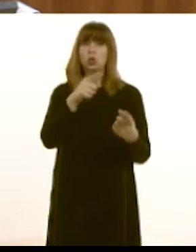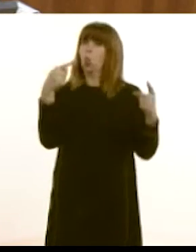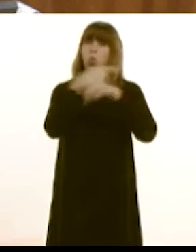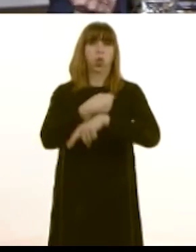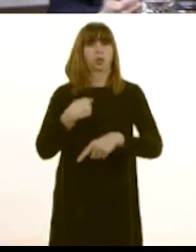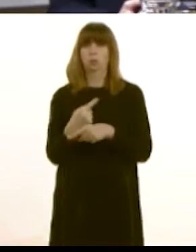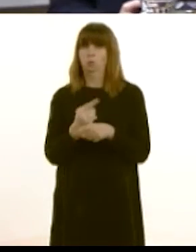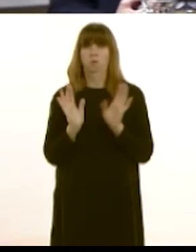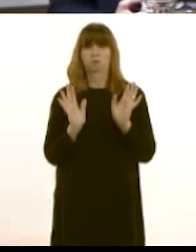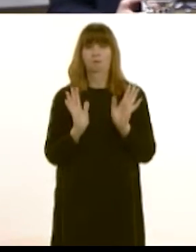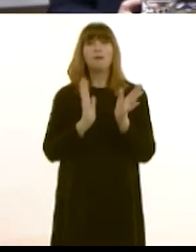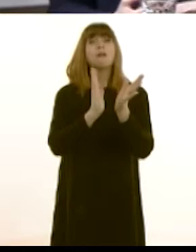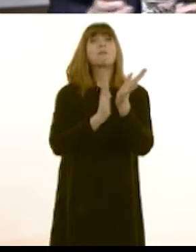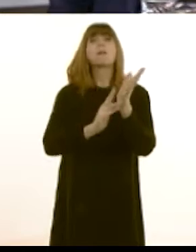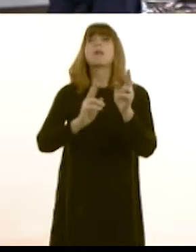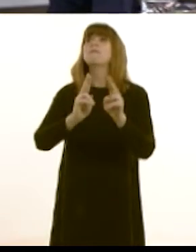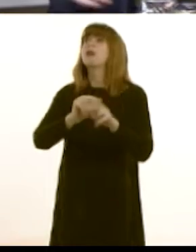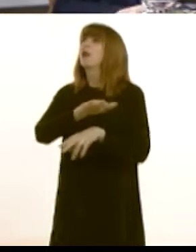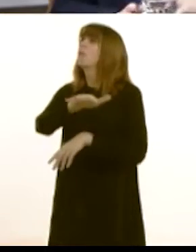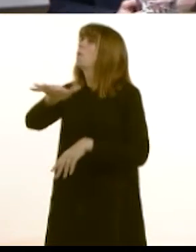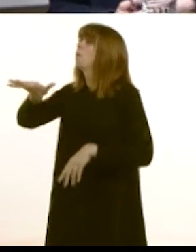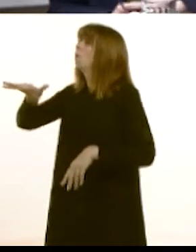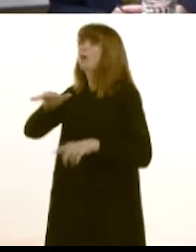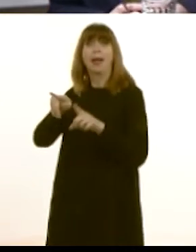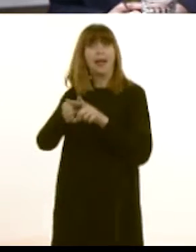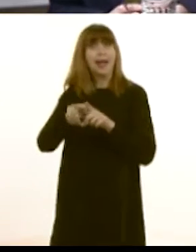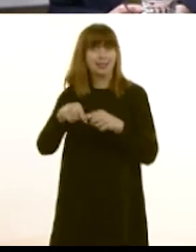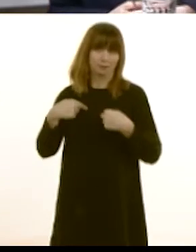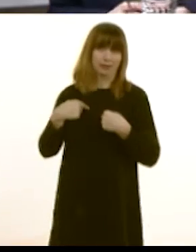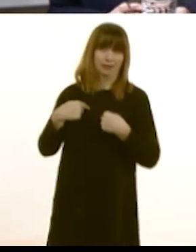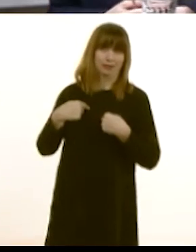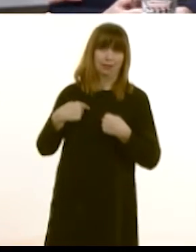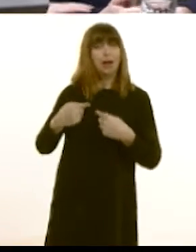Like all parents in Wales, myself included, I am delighted that I am able to see how my